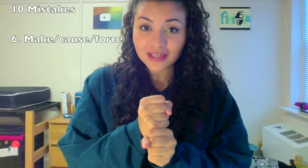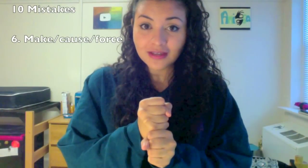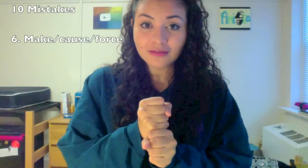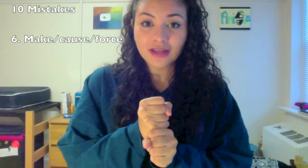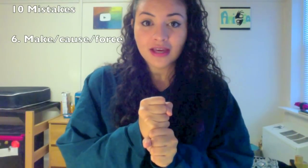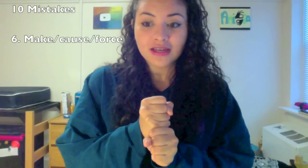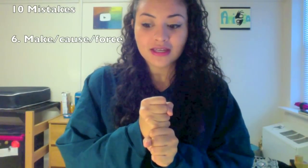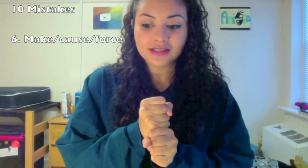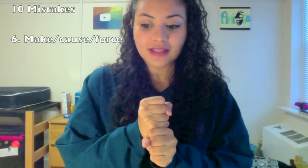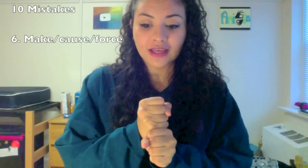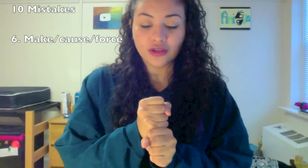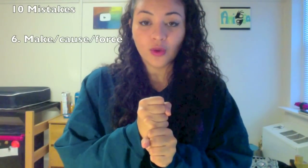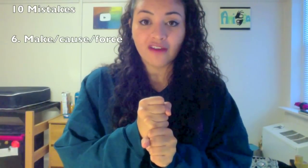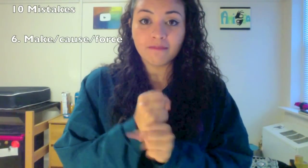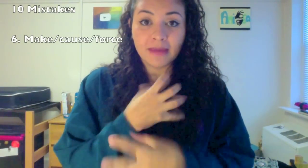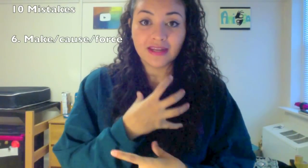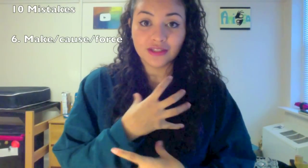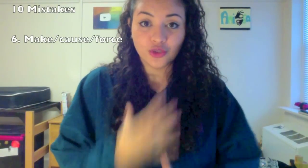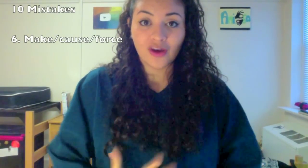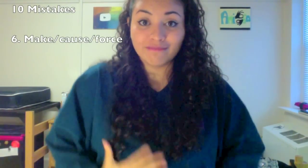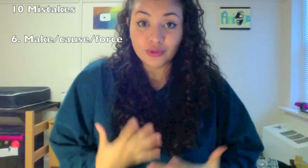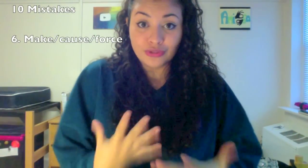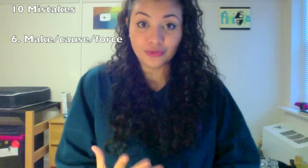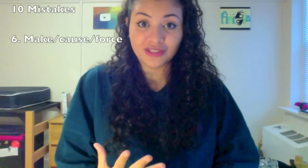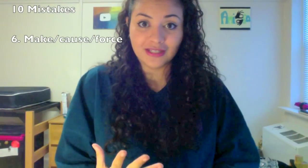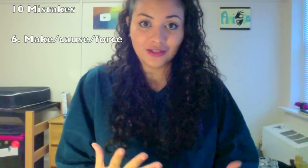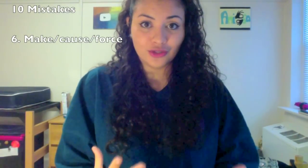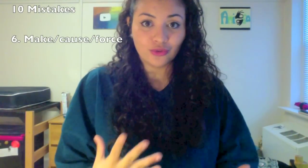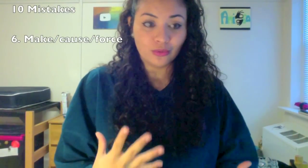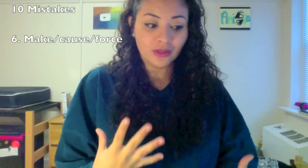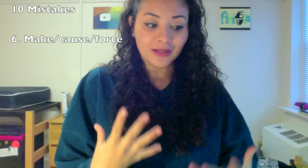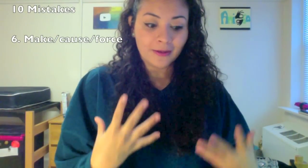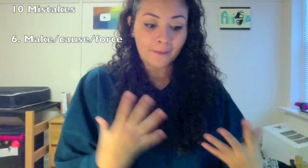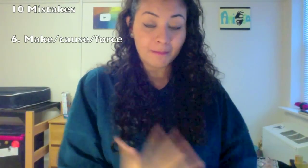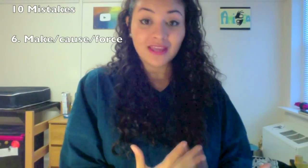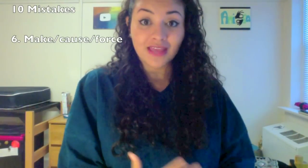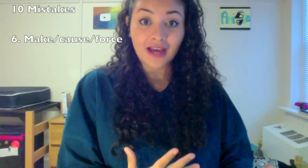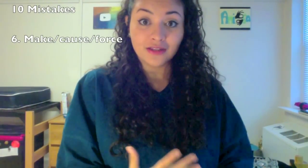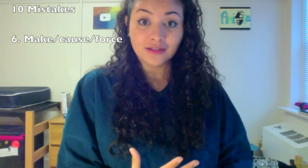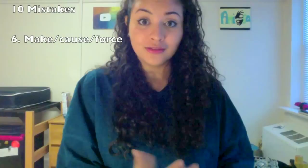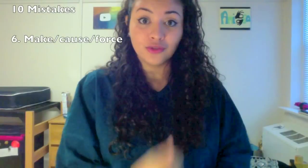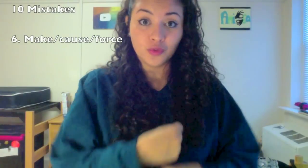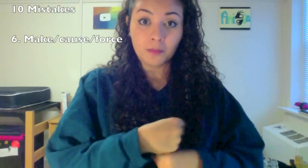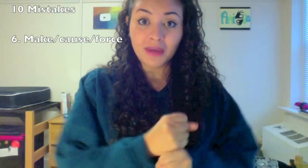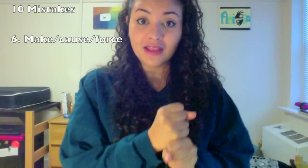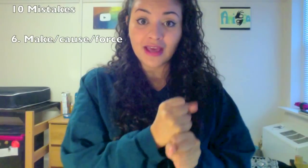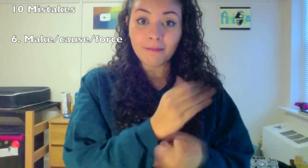something its like you have made it. You have produced it. You made that. You made that